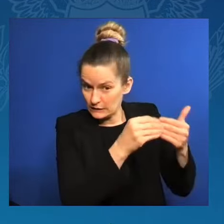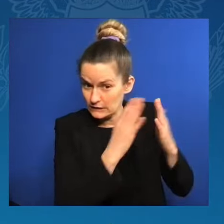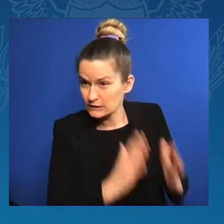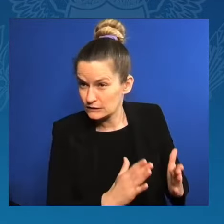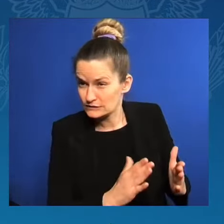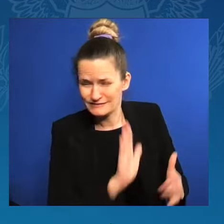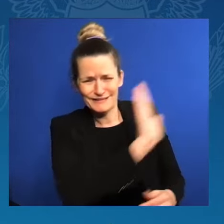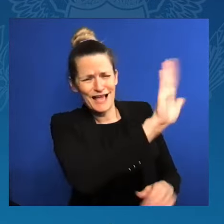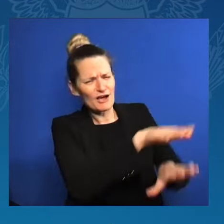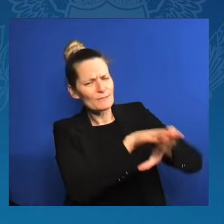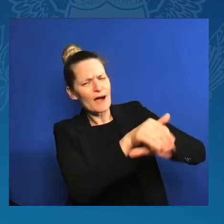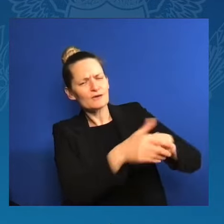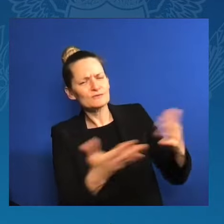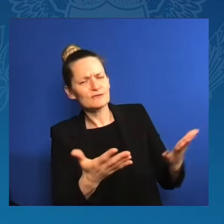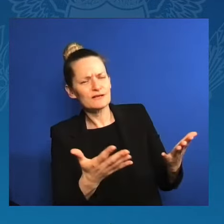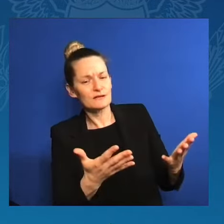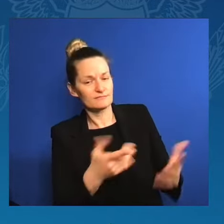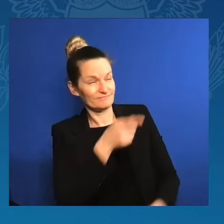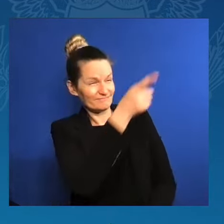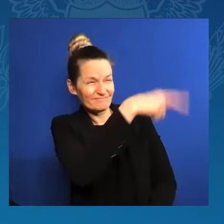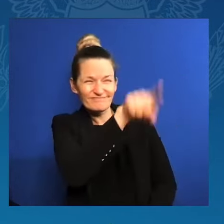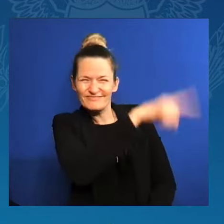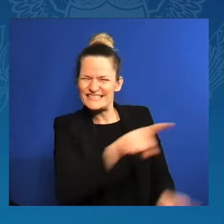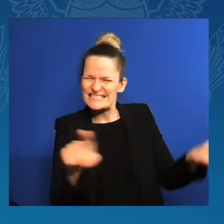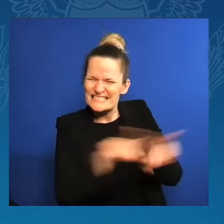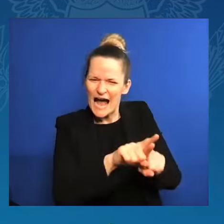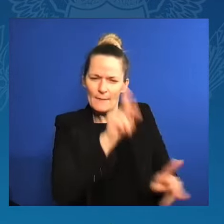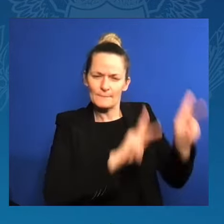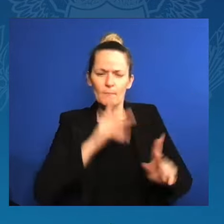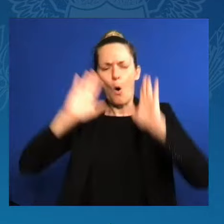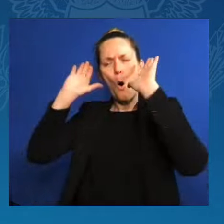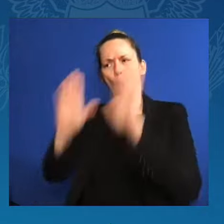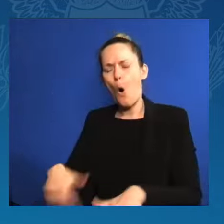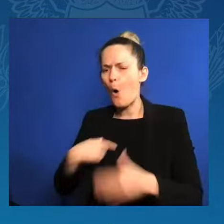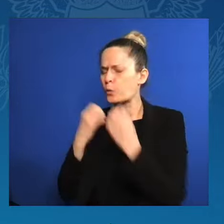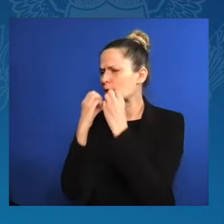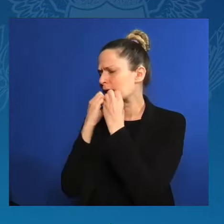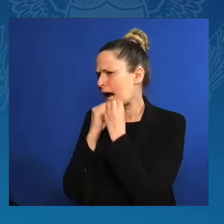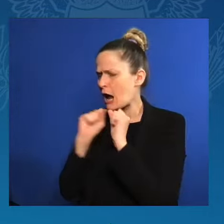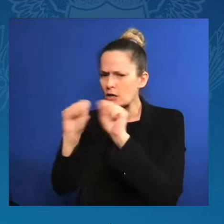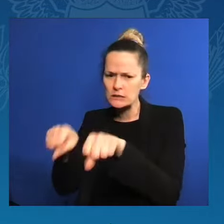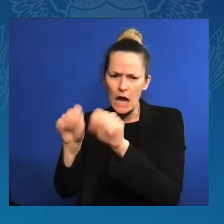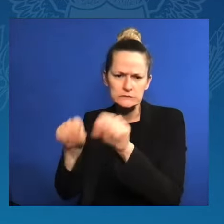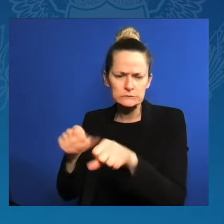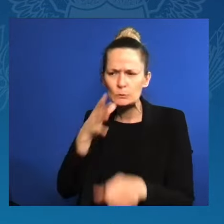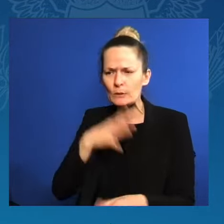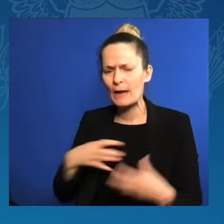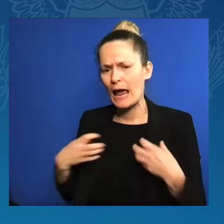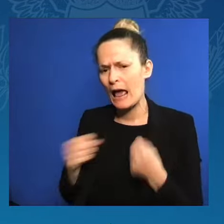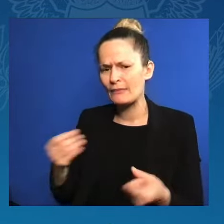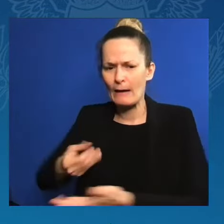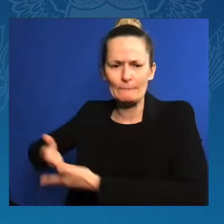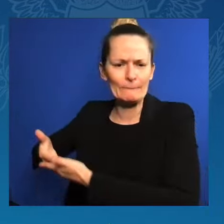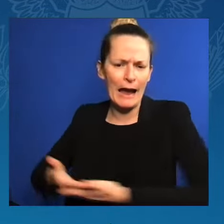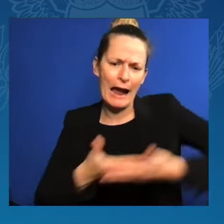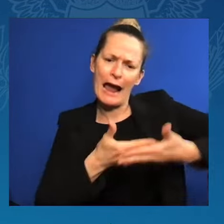about the health of women and babies are the same people who do not treat the maternal mortality crisis